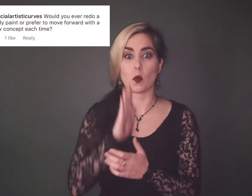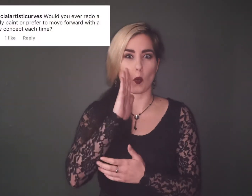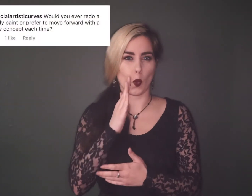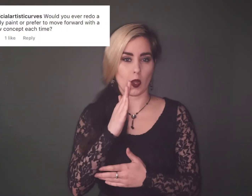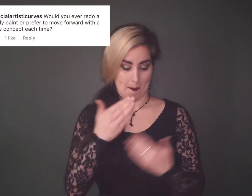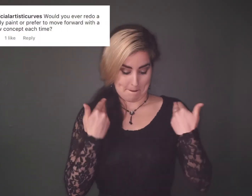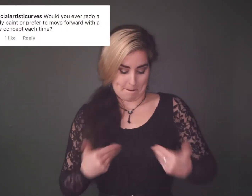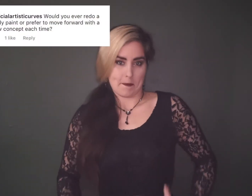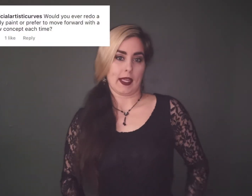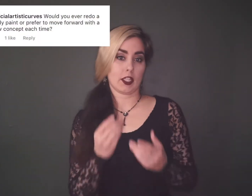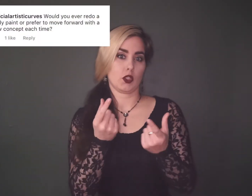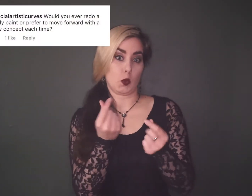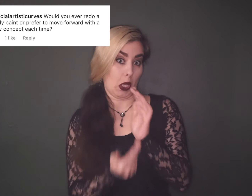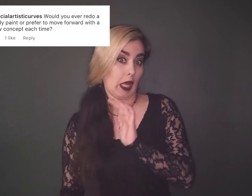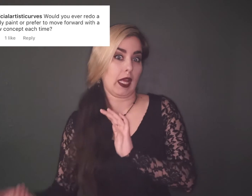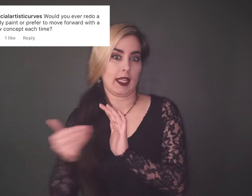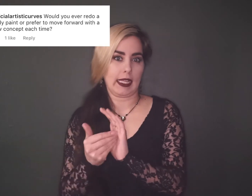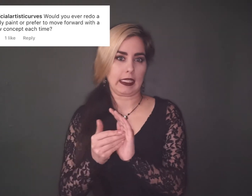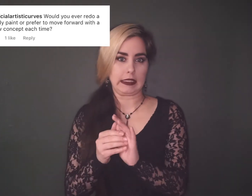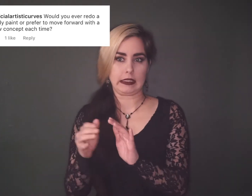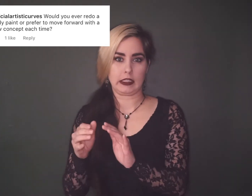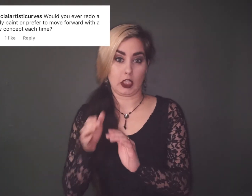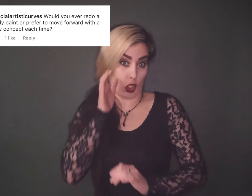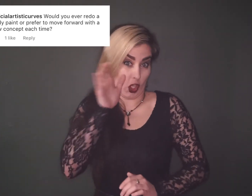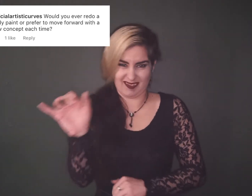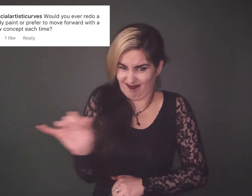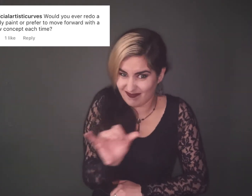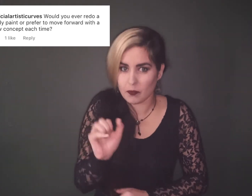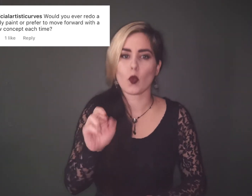Would you ever redo a body paint or prefer to move forward with the new concept each time?